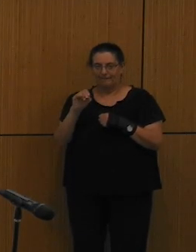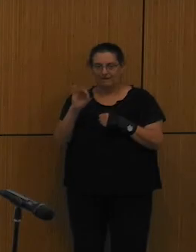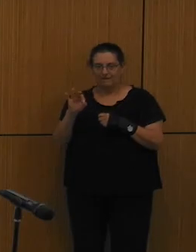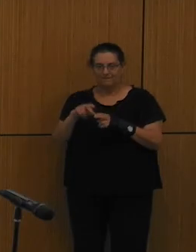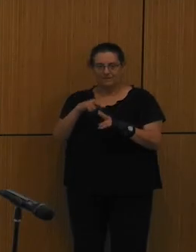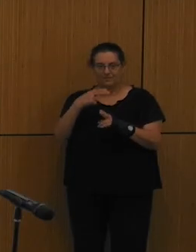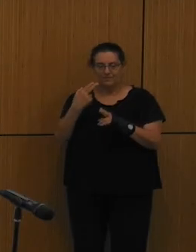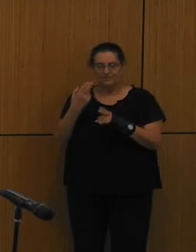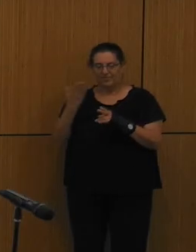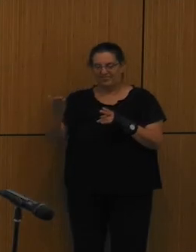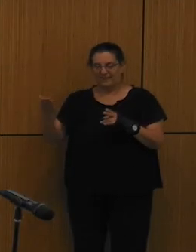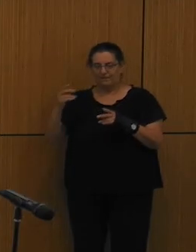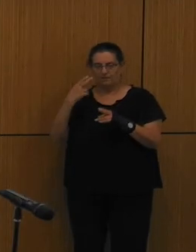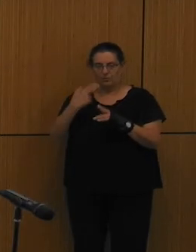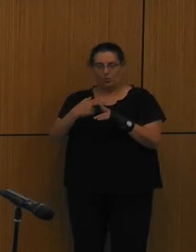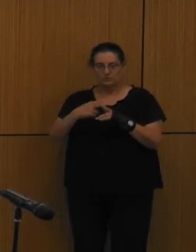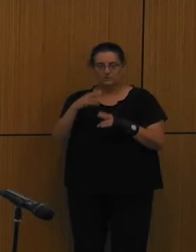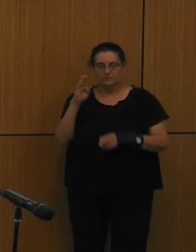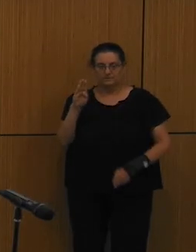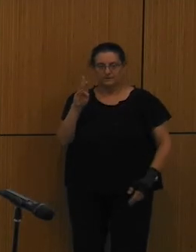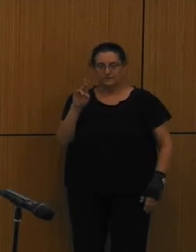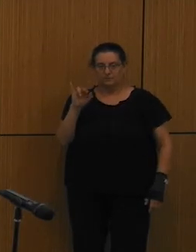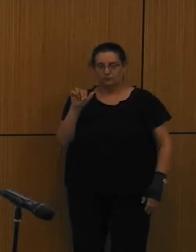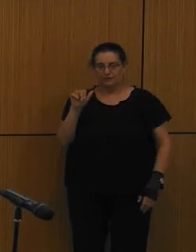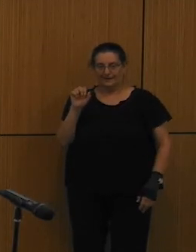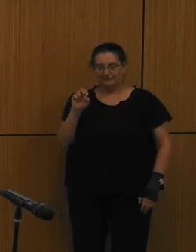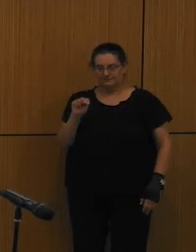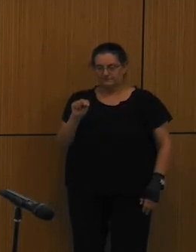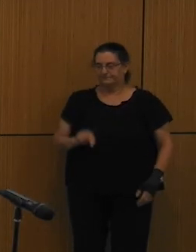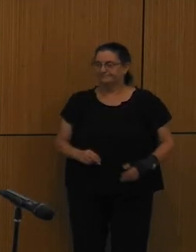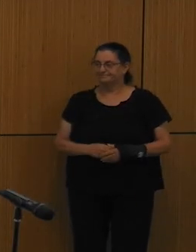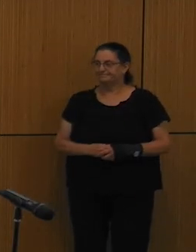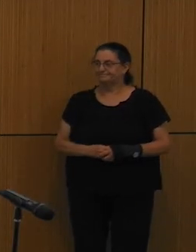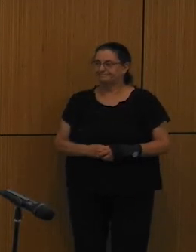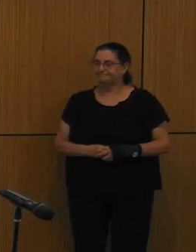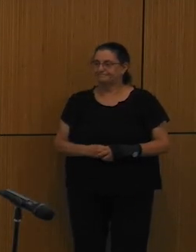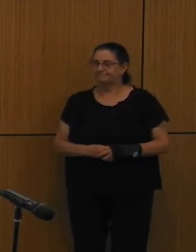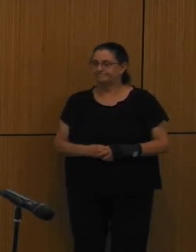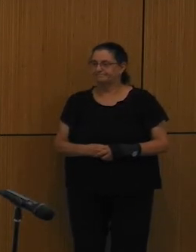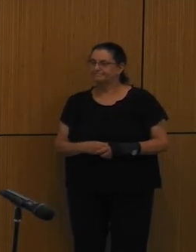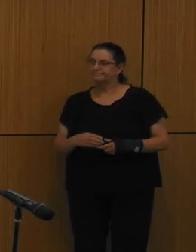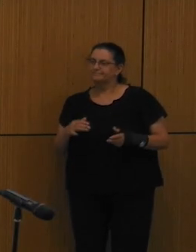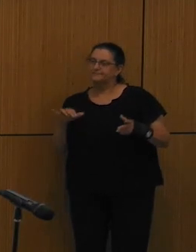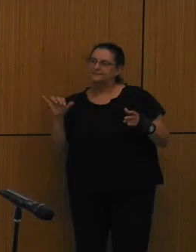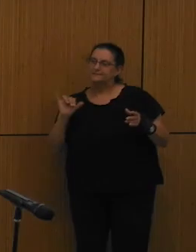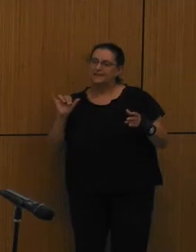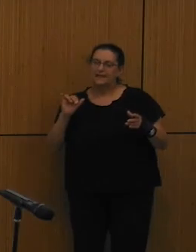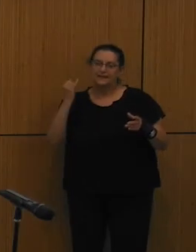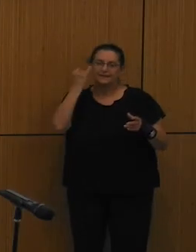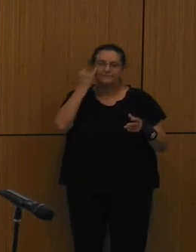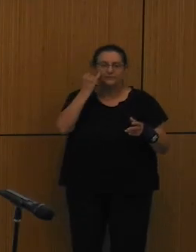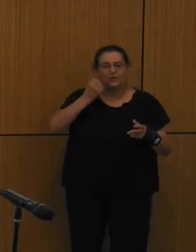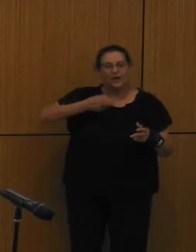is, you know, fun to think about in that. Kind of like, stoned in your dorm room, sort of way.